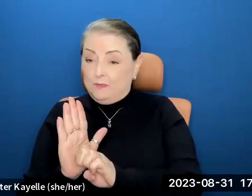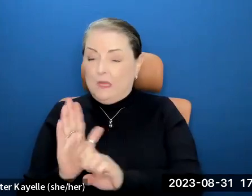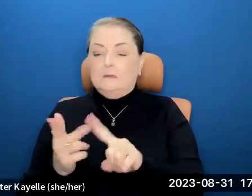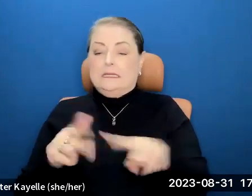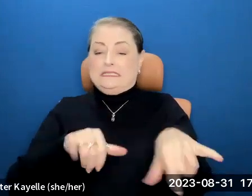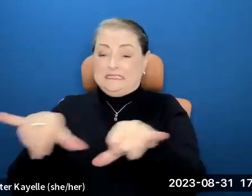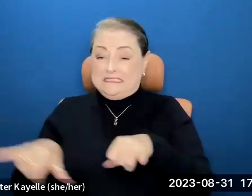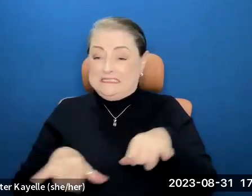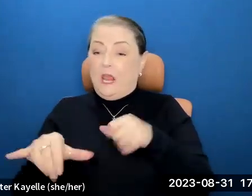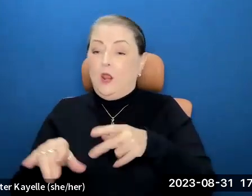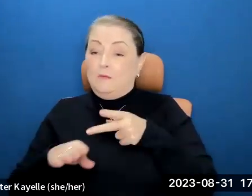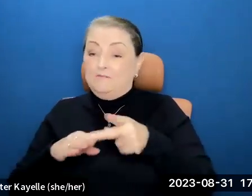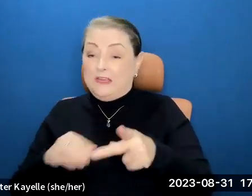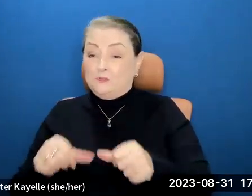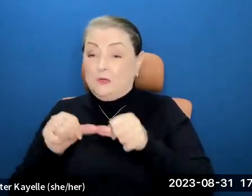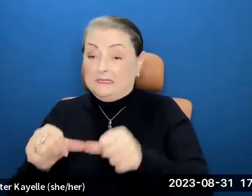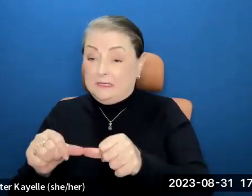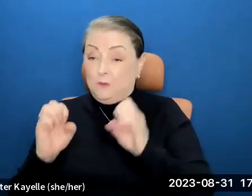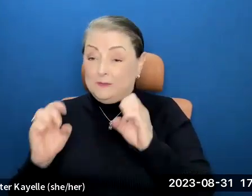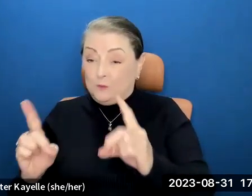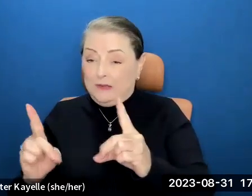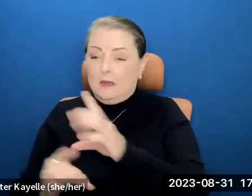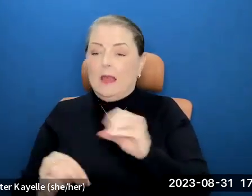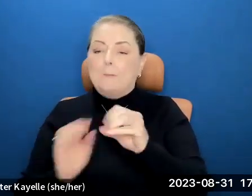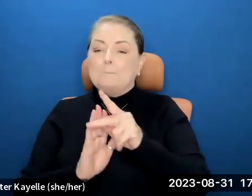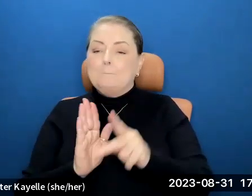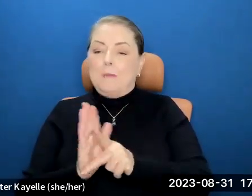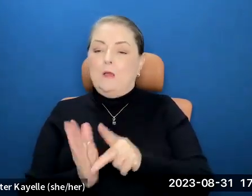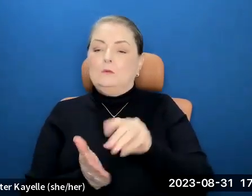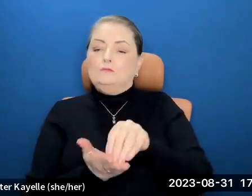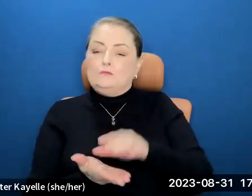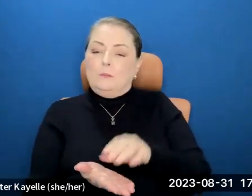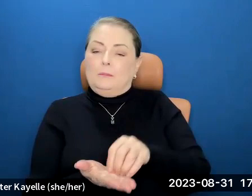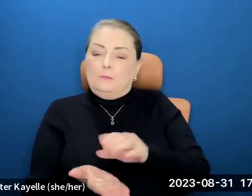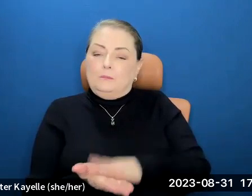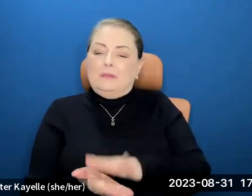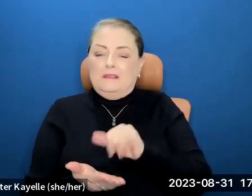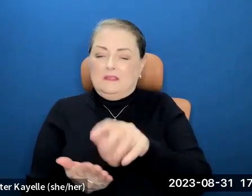for professional continuing education and our policy document social work speaks which has